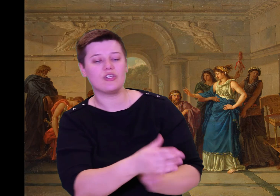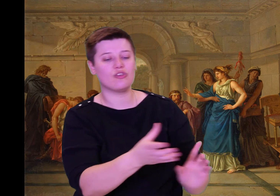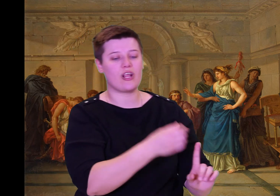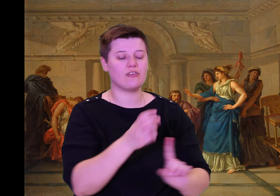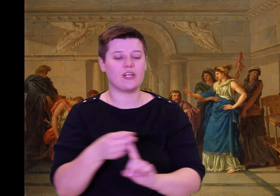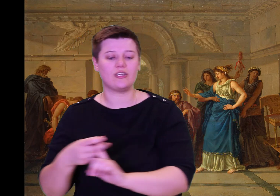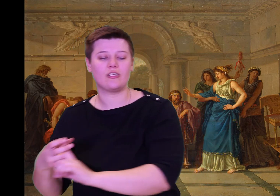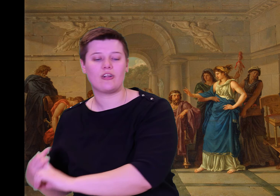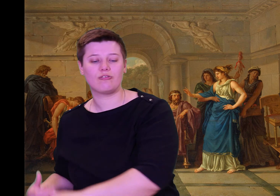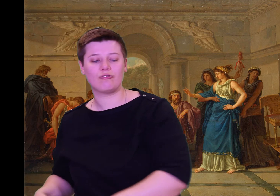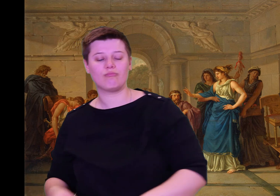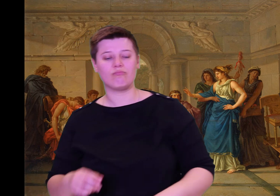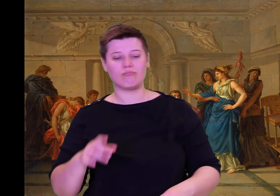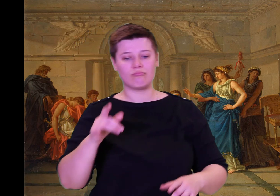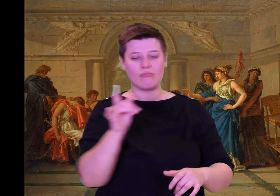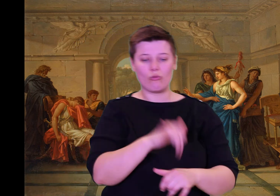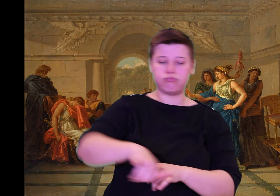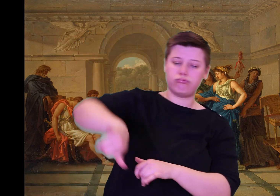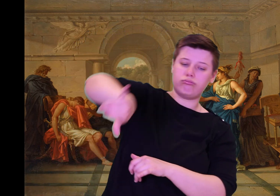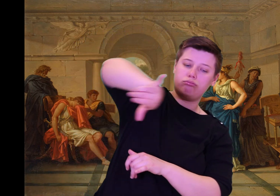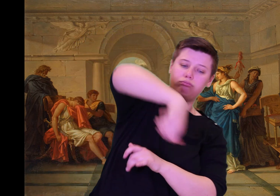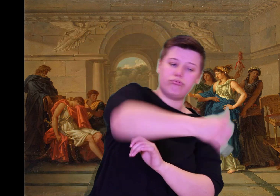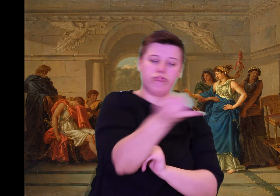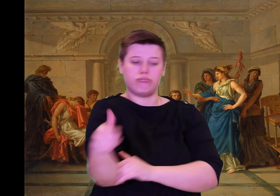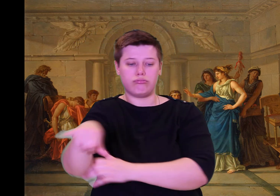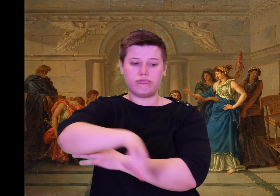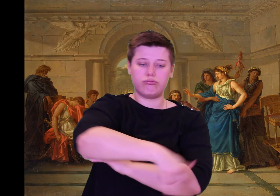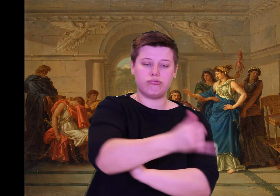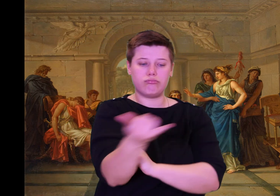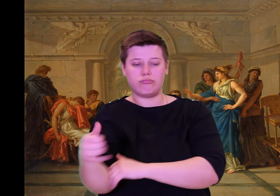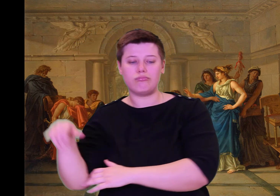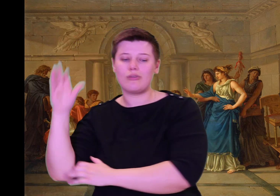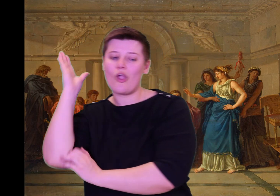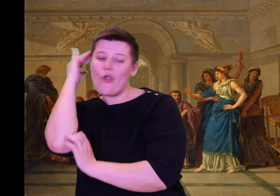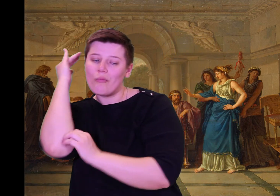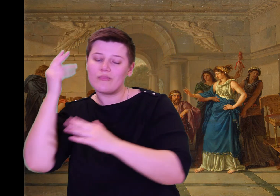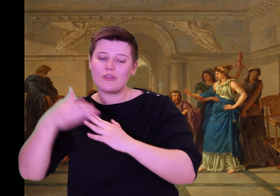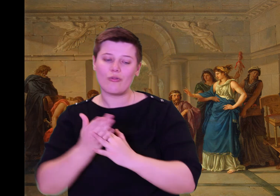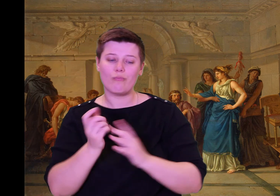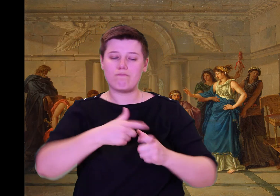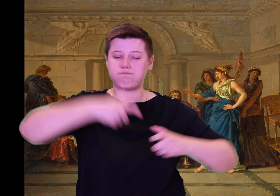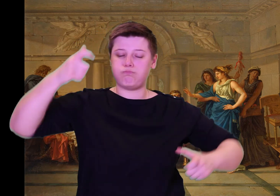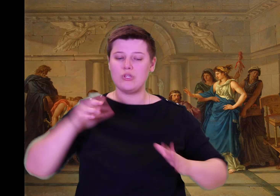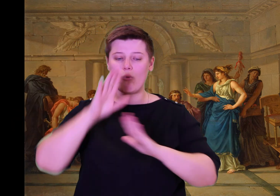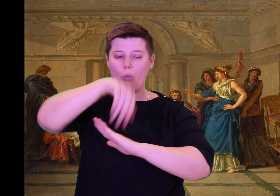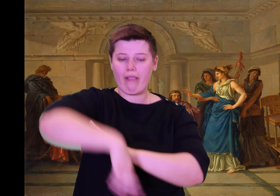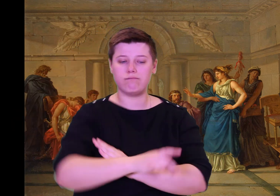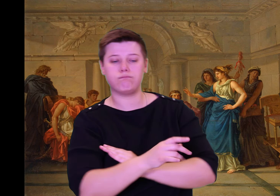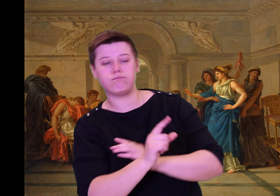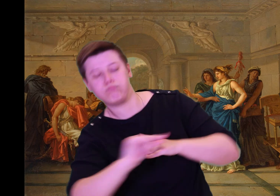You do not often visit. What do you have in mind? My heart inclines to help you if